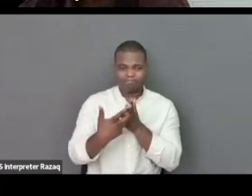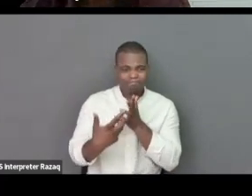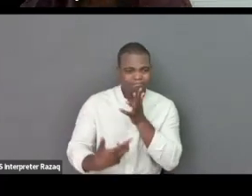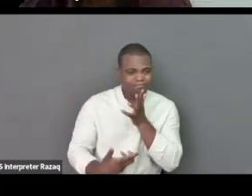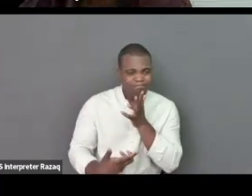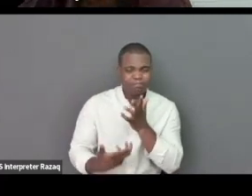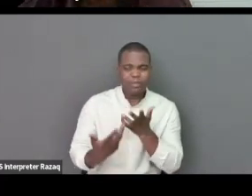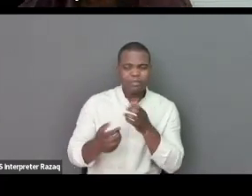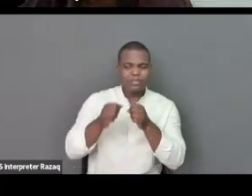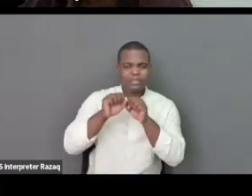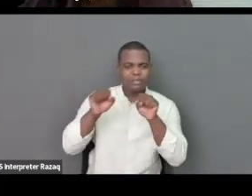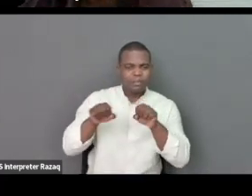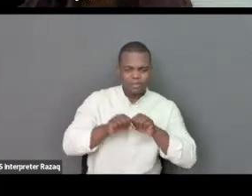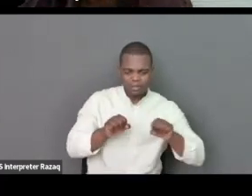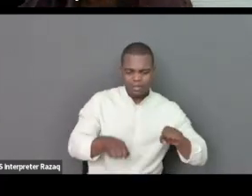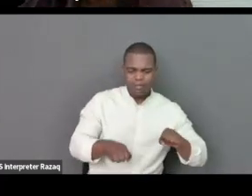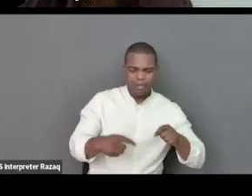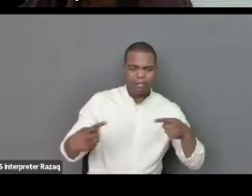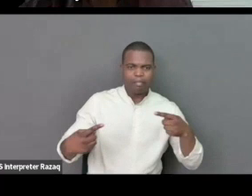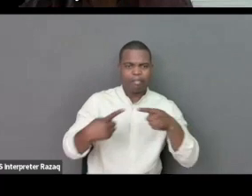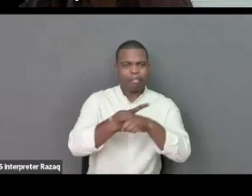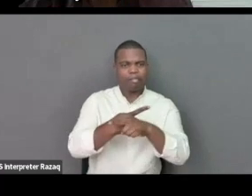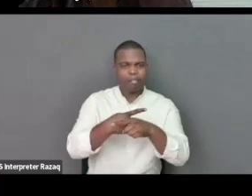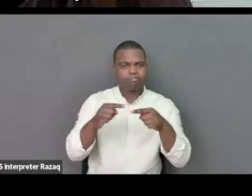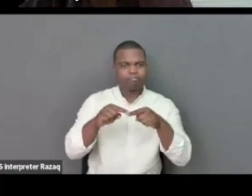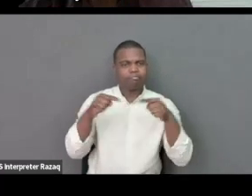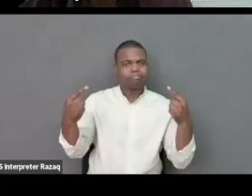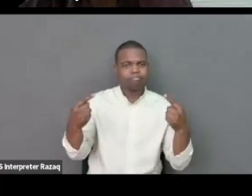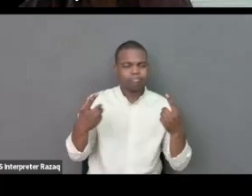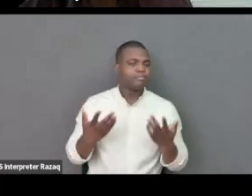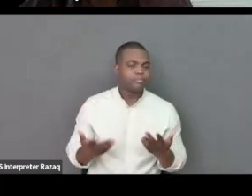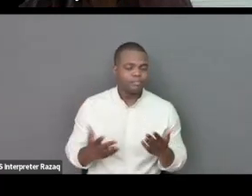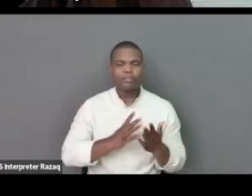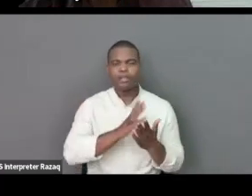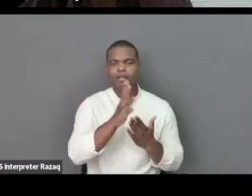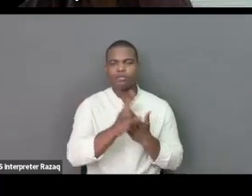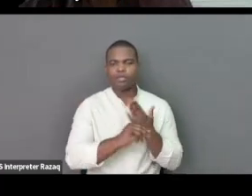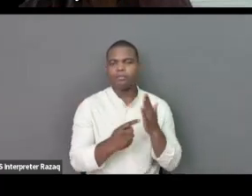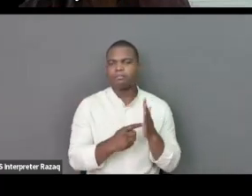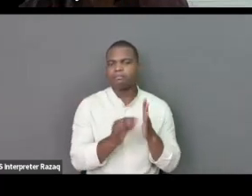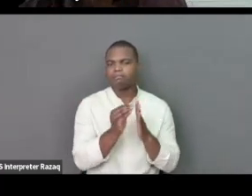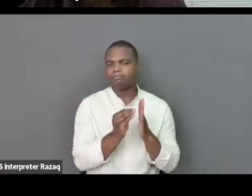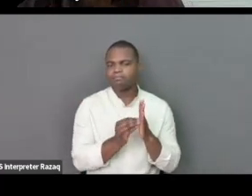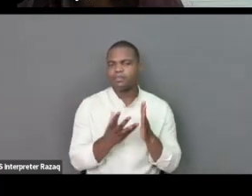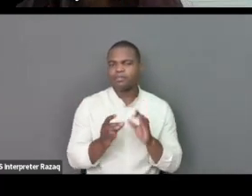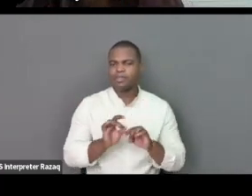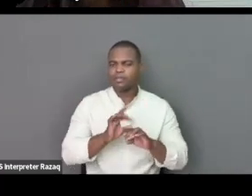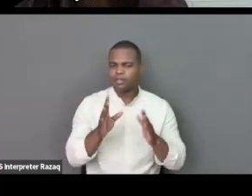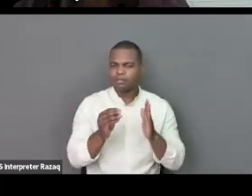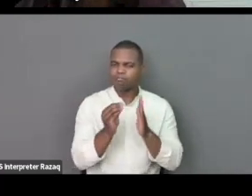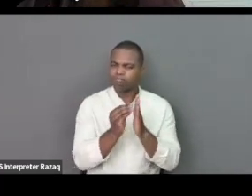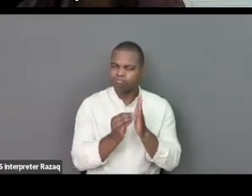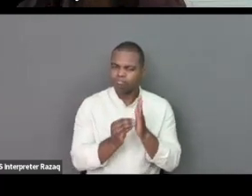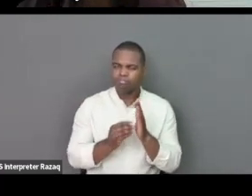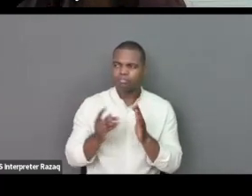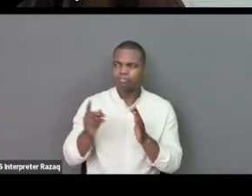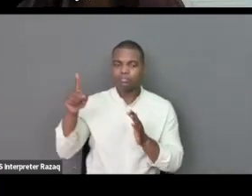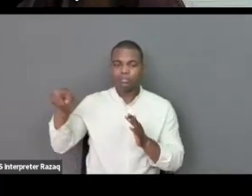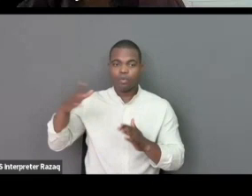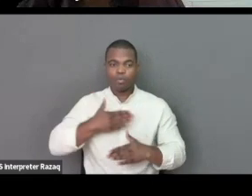the issue, to find the issue, reproduce the issue, and in the end, to fix the issue. These are kind